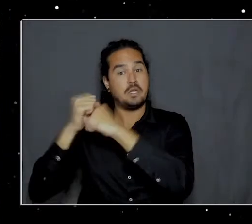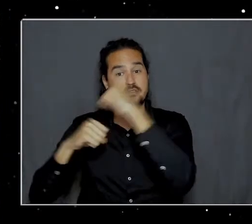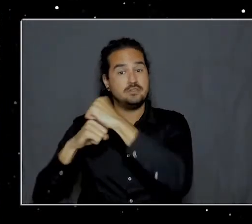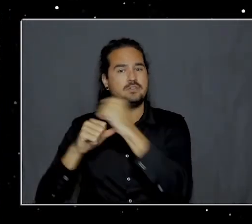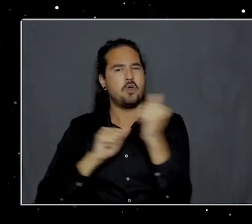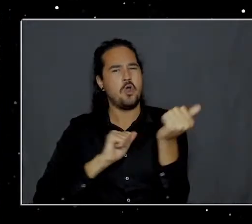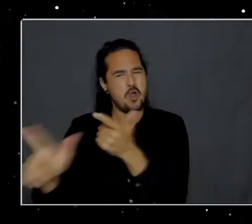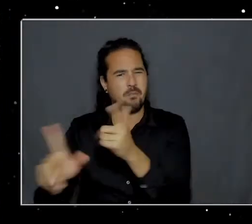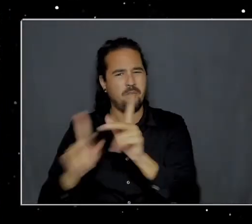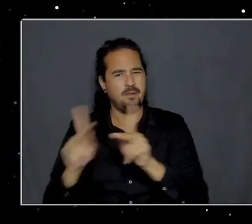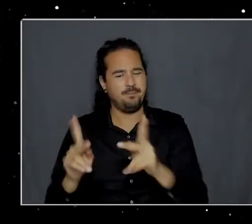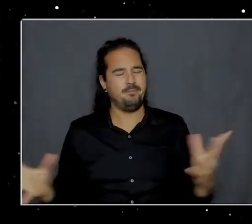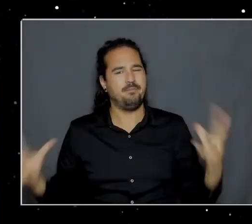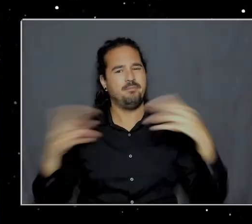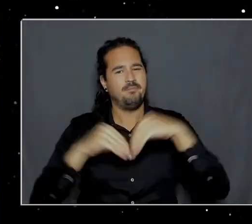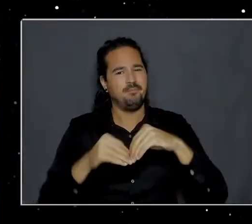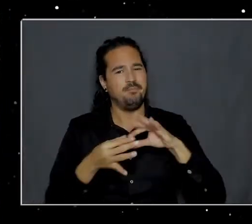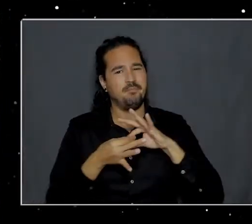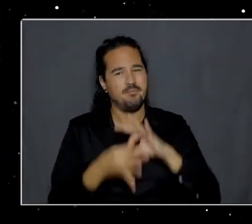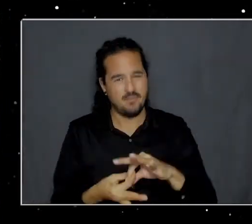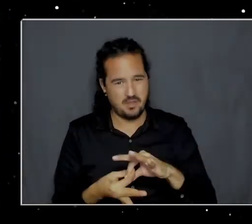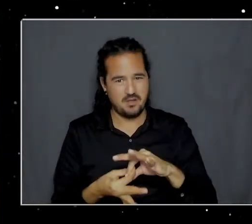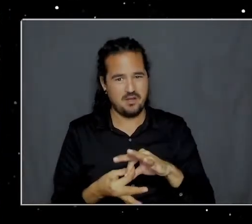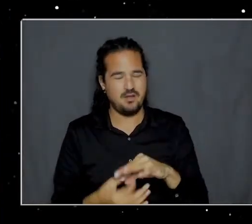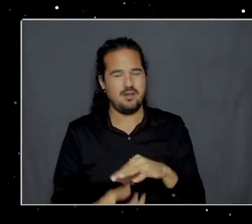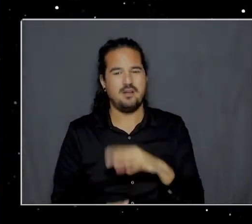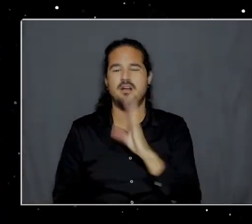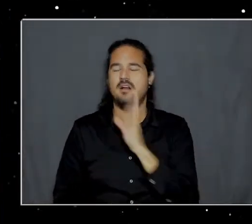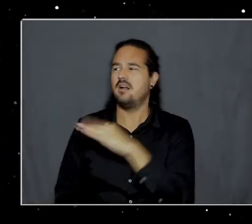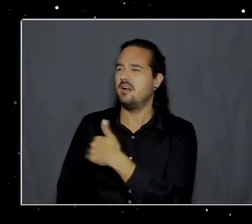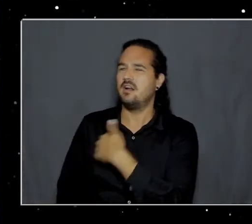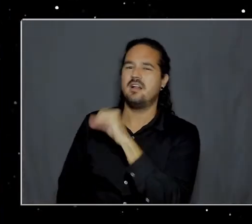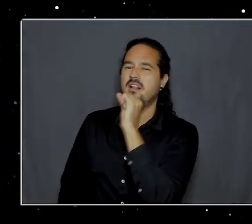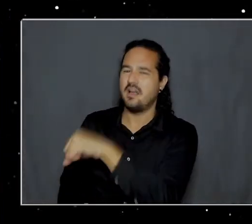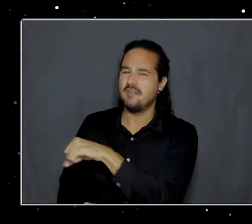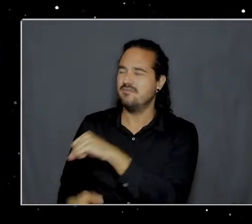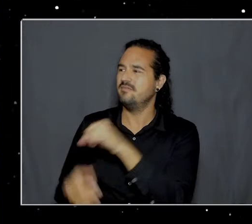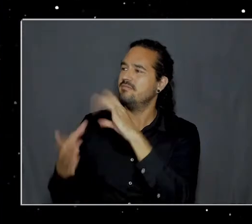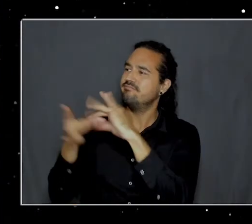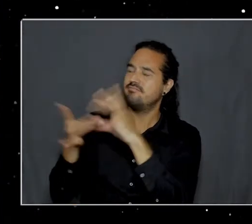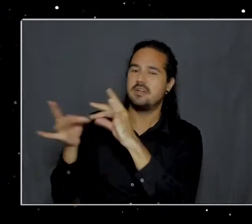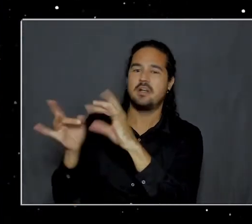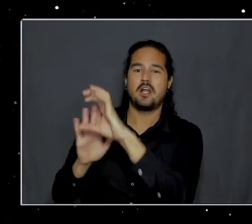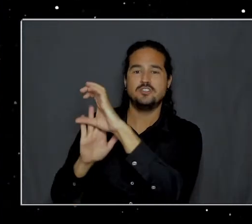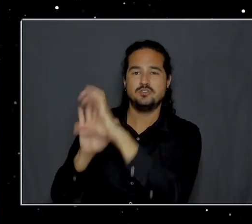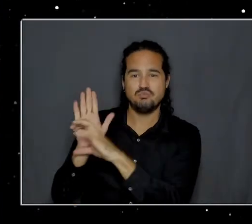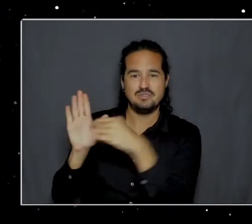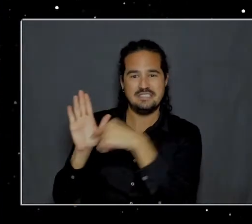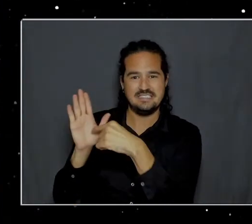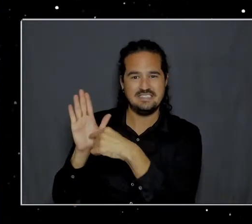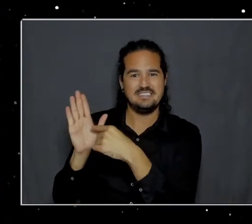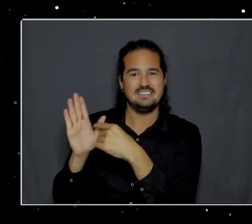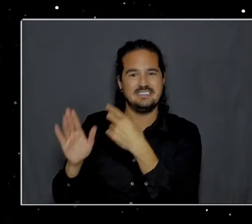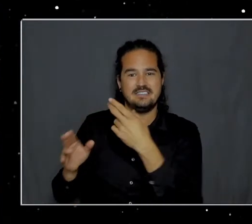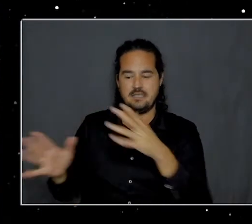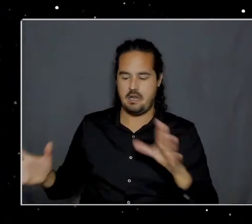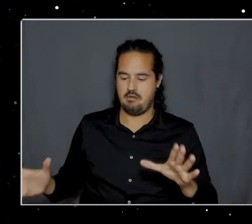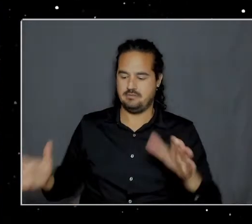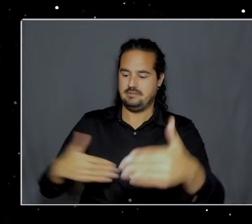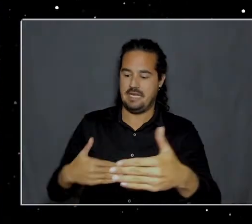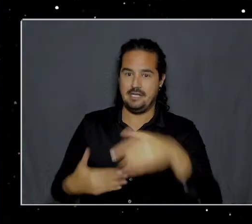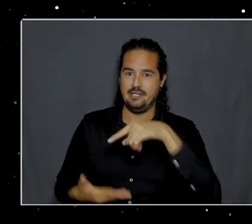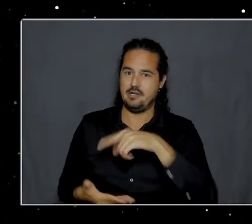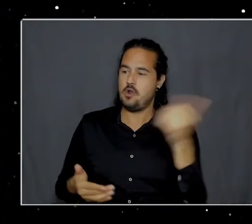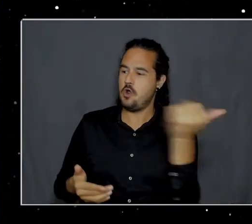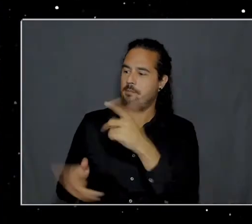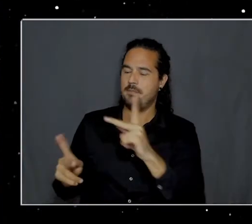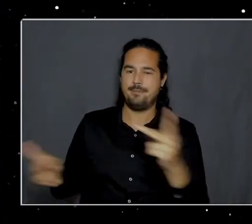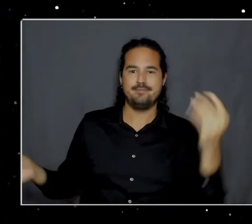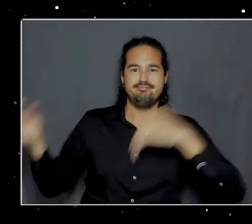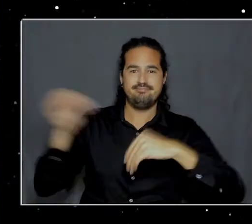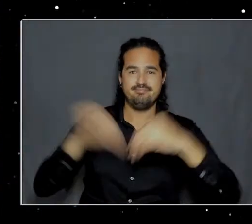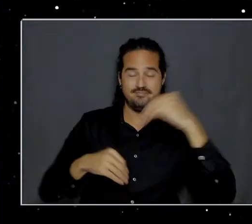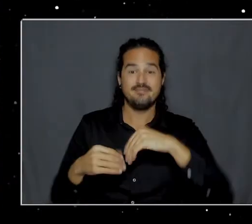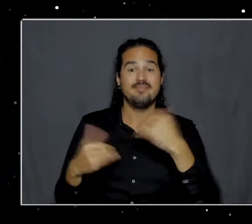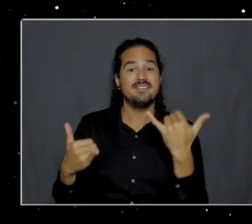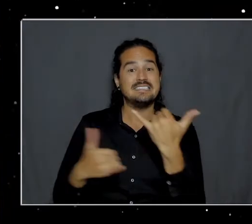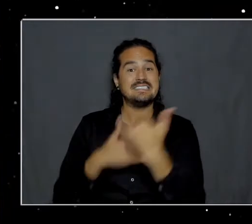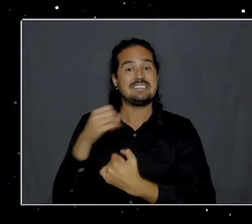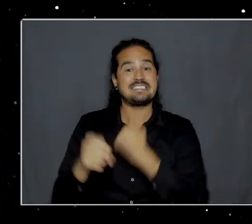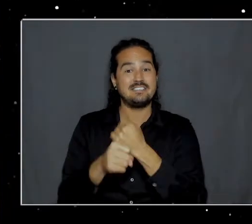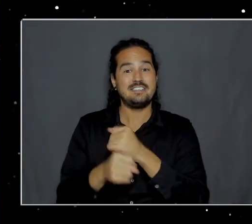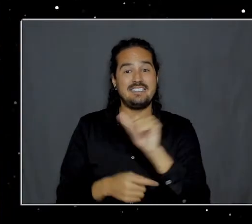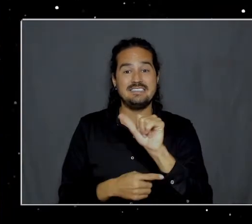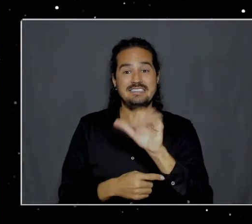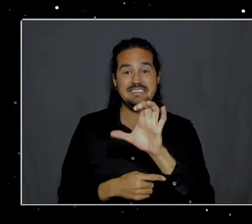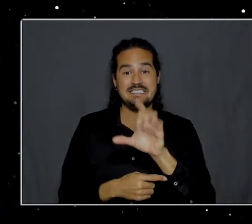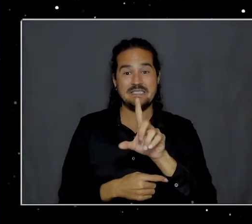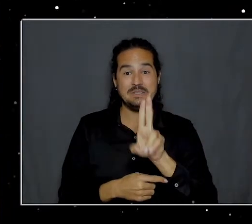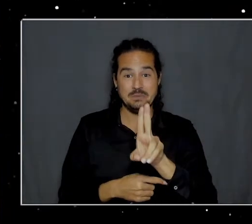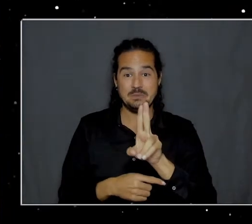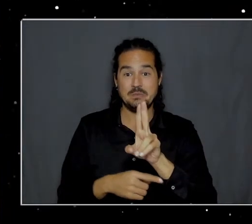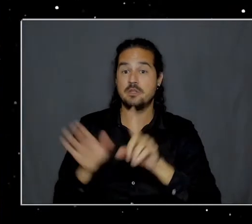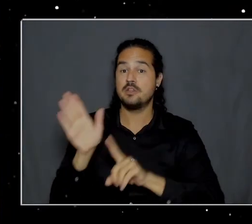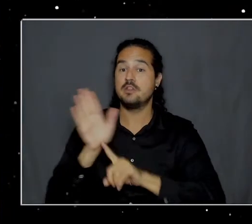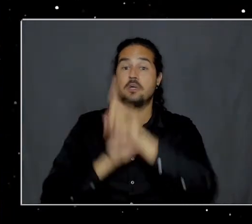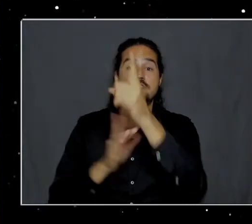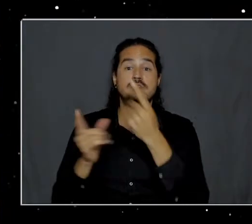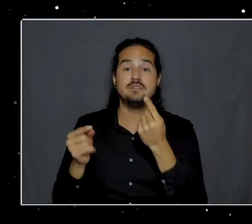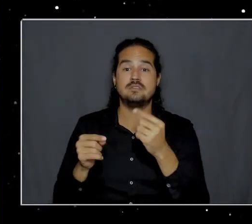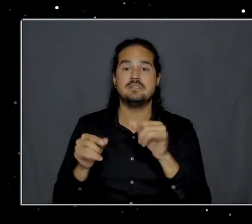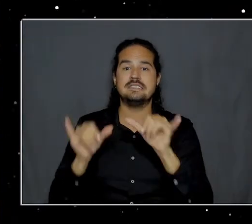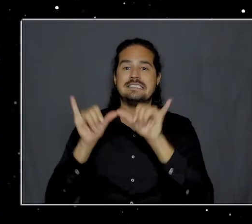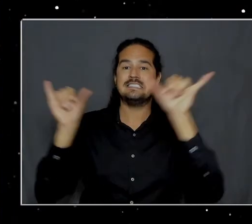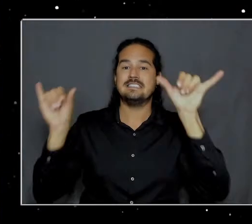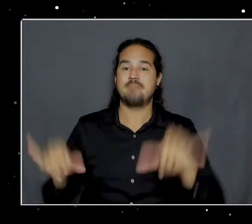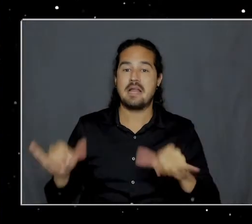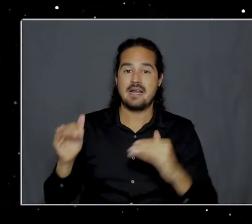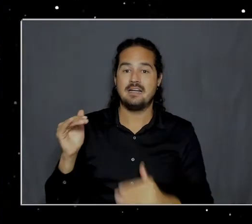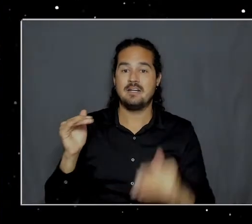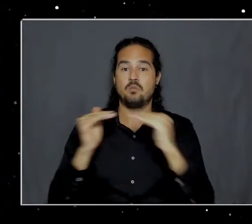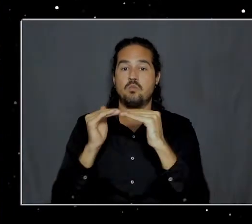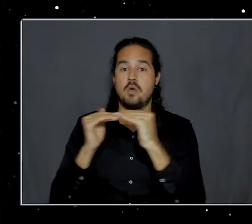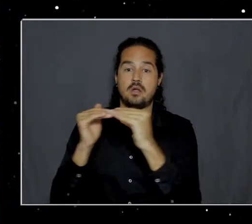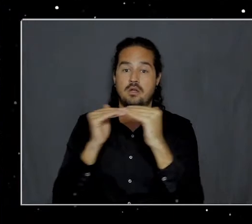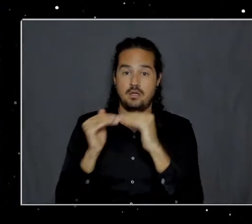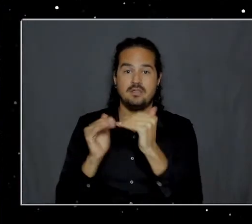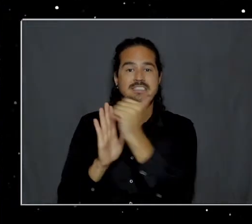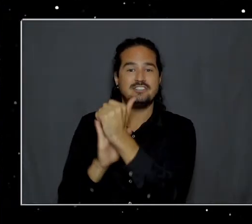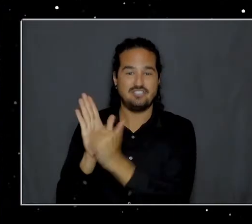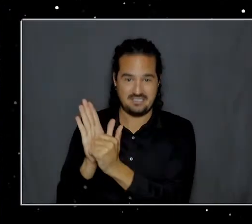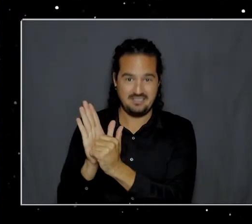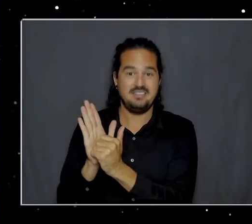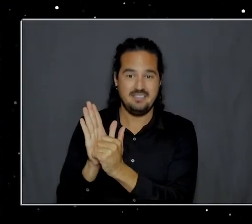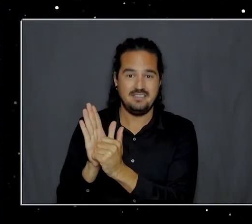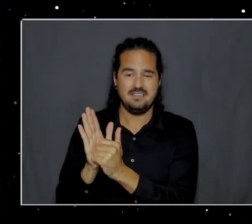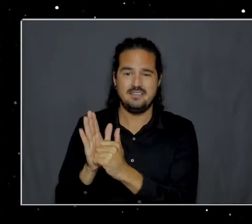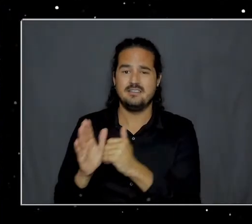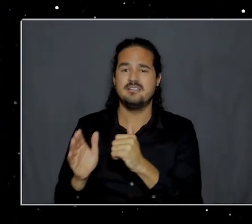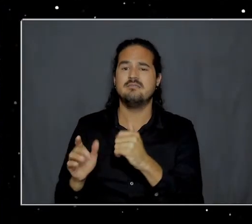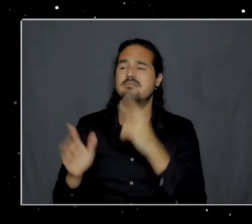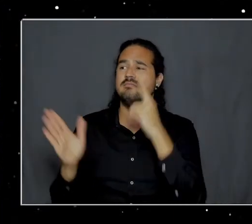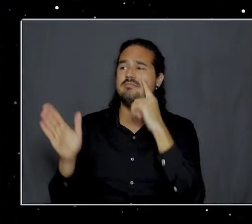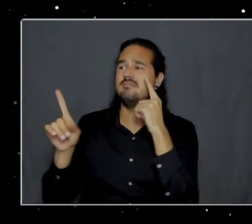MICHELE STORMS: